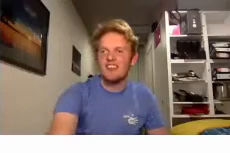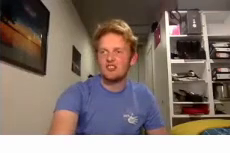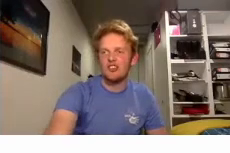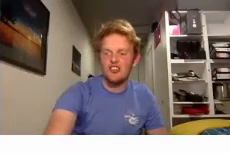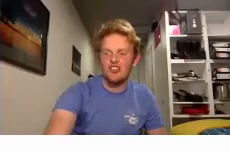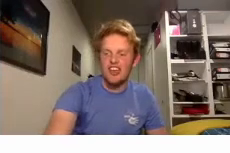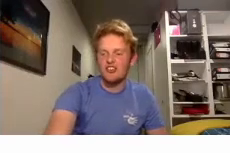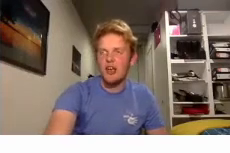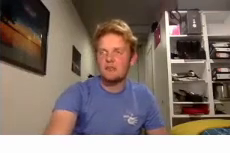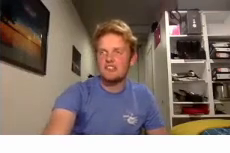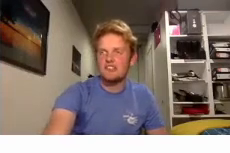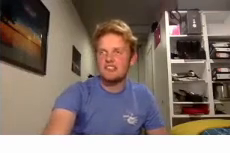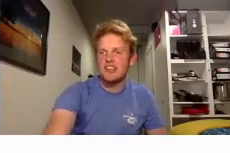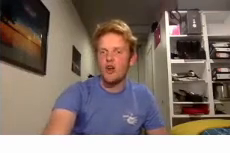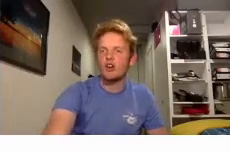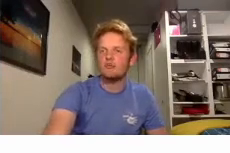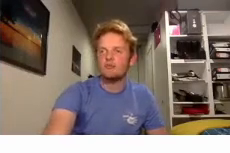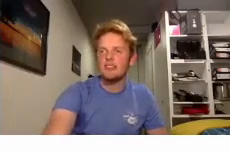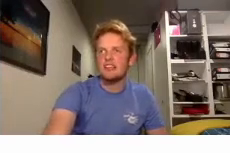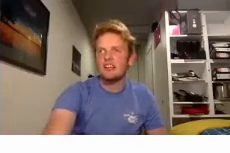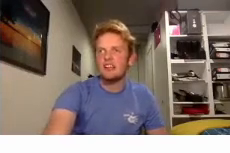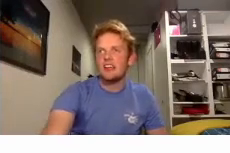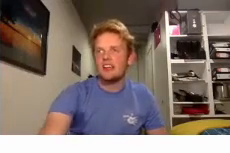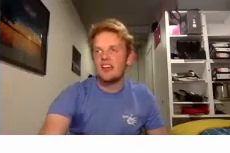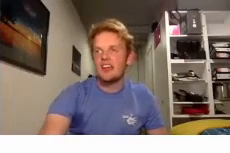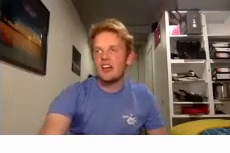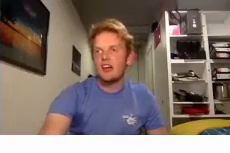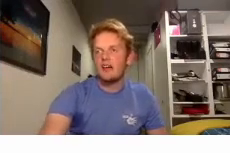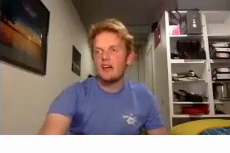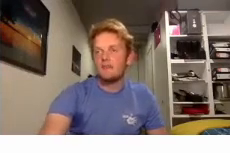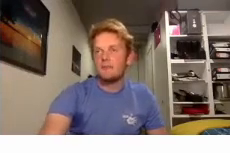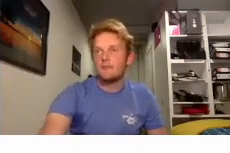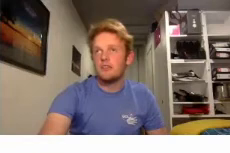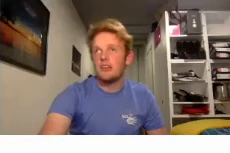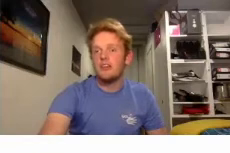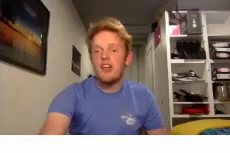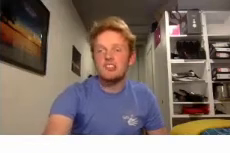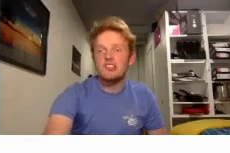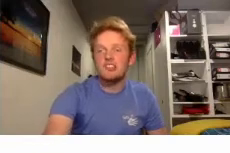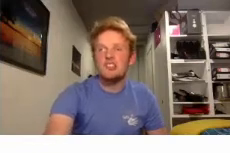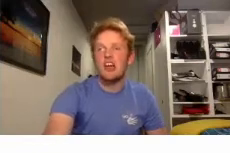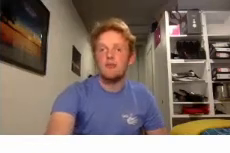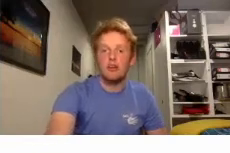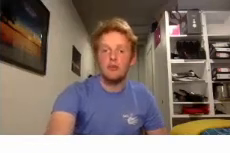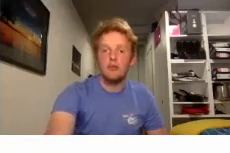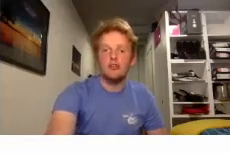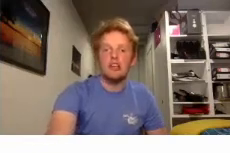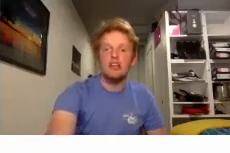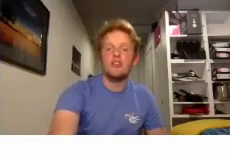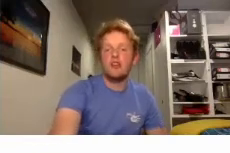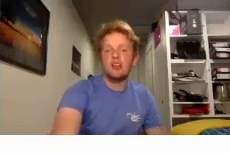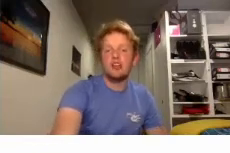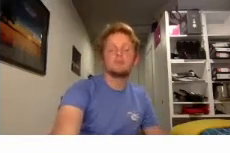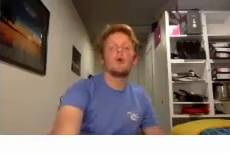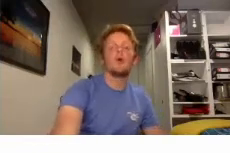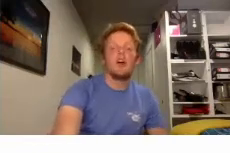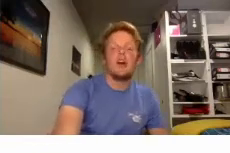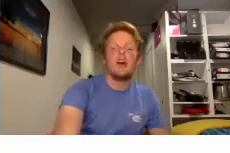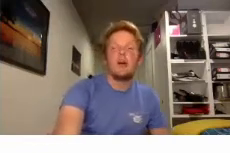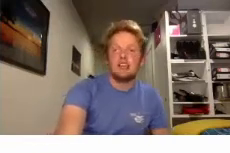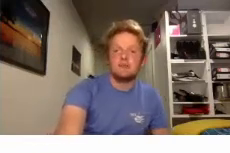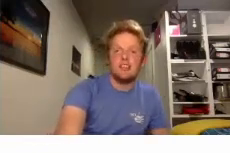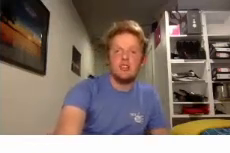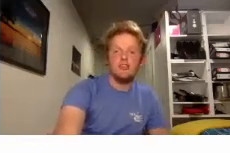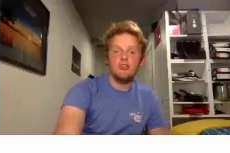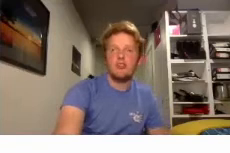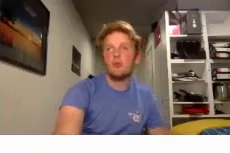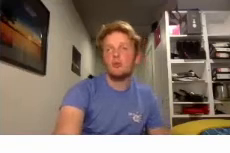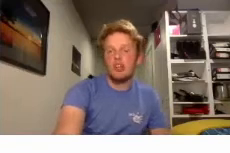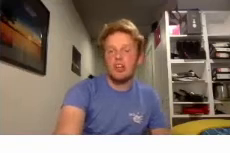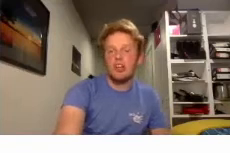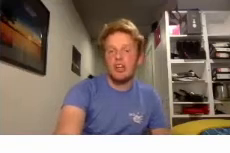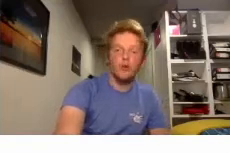it's tuesday at six o'clock The next thing we got is to explore aspects of Deaf culture in more